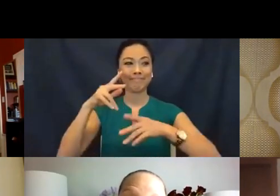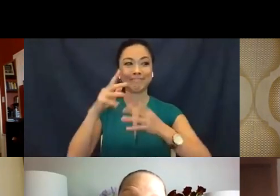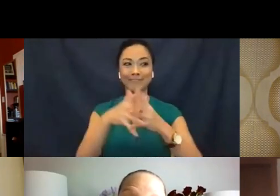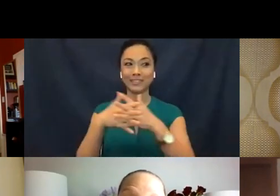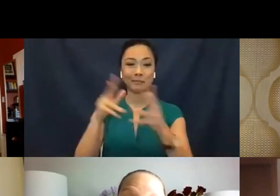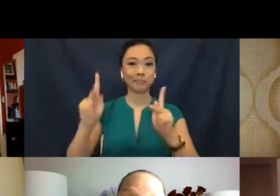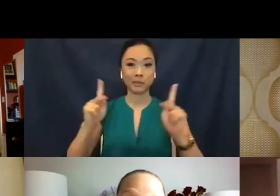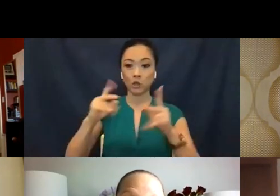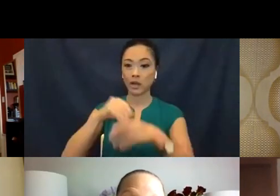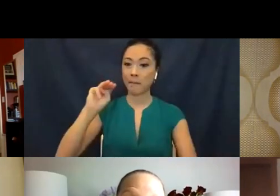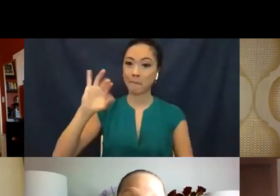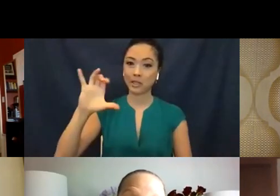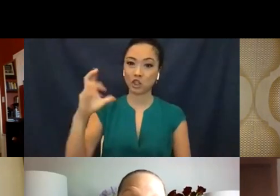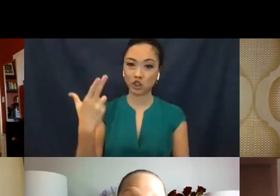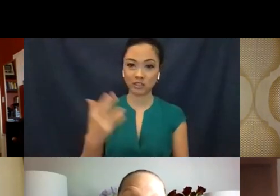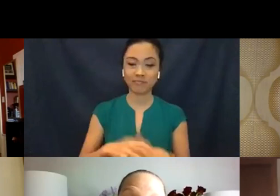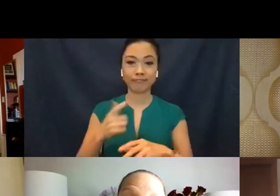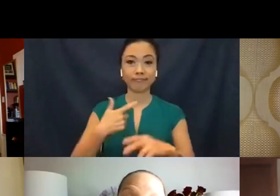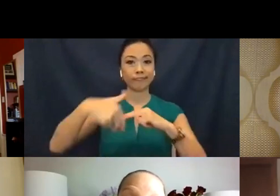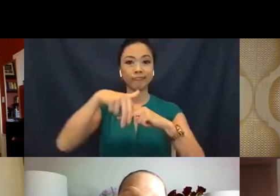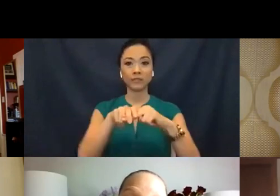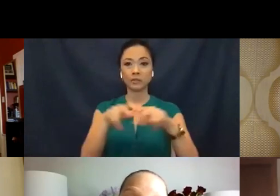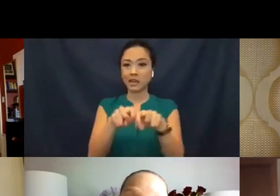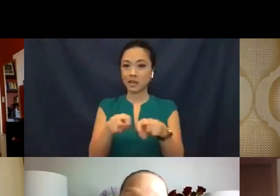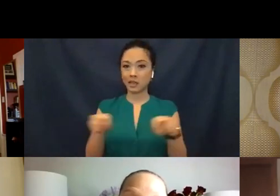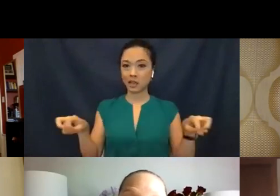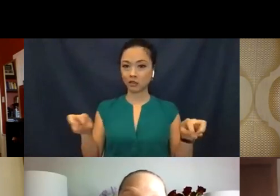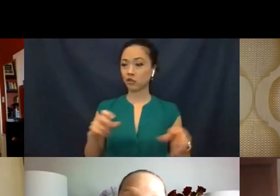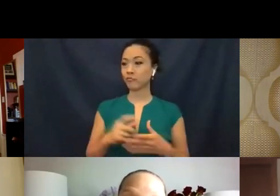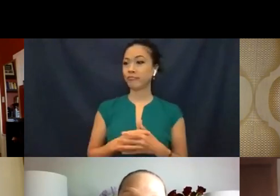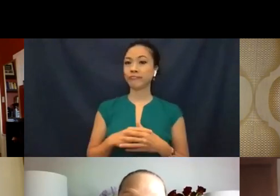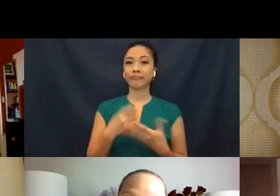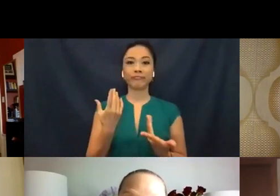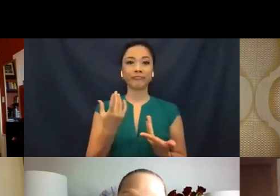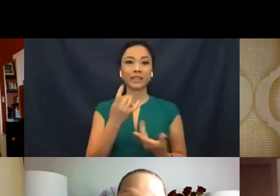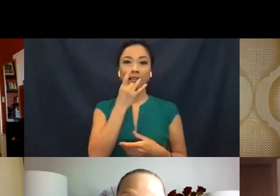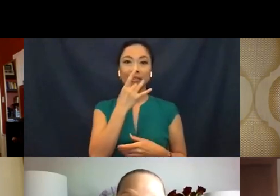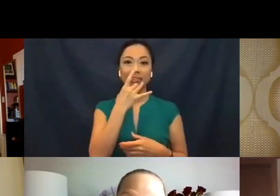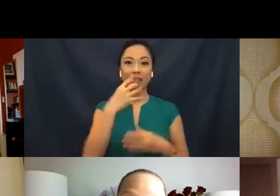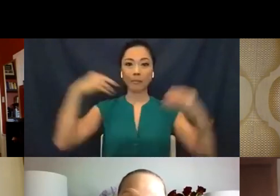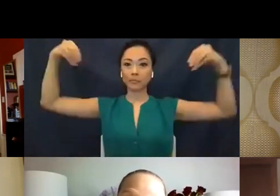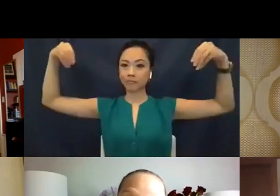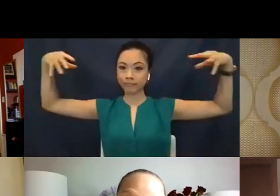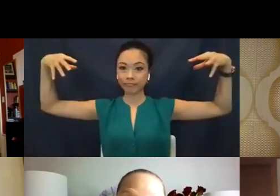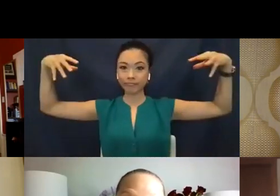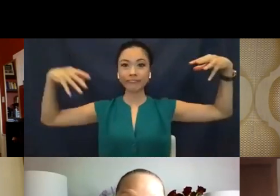Behind me, situated between two blue lamps and a light blue wall and a floral arrangement and I'm happy to be here today.